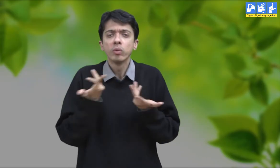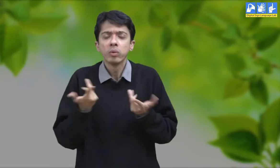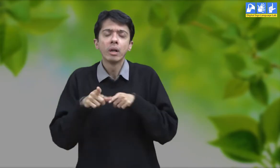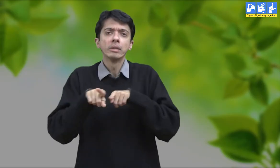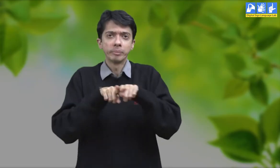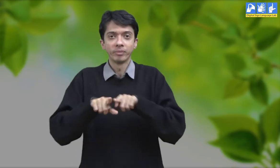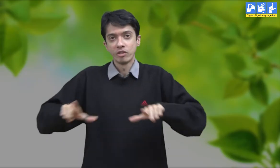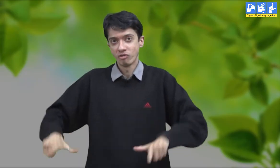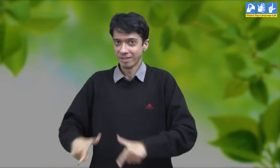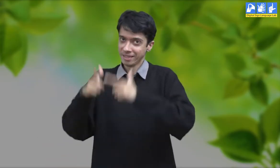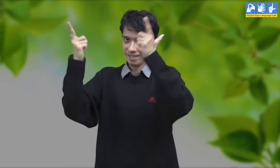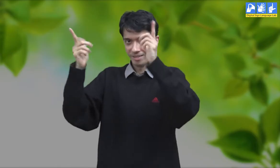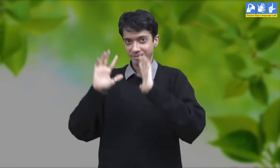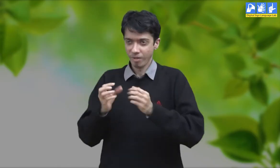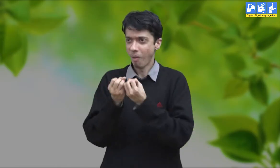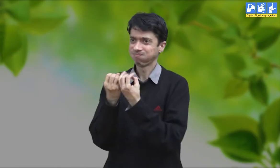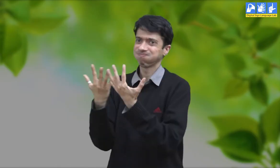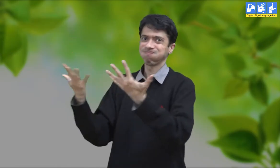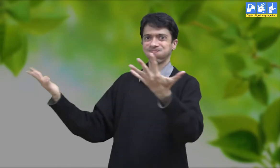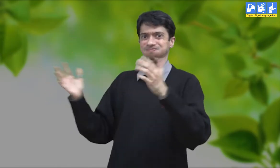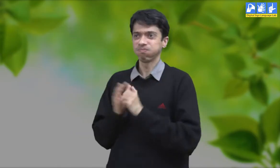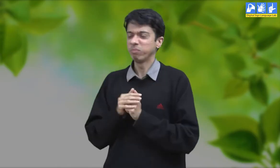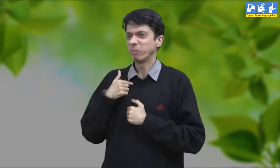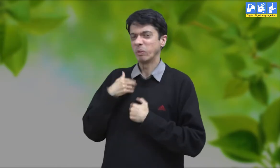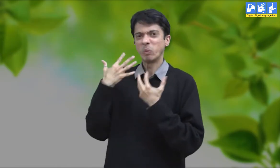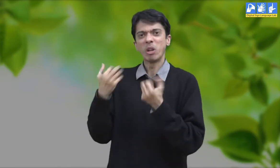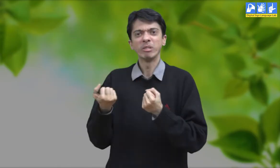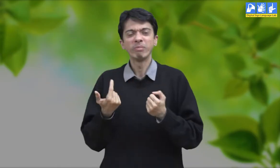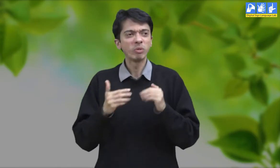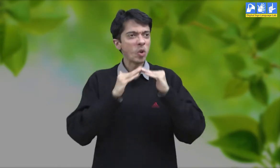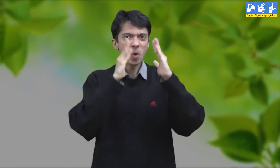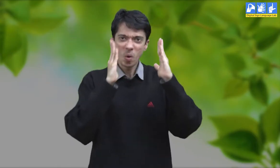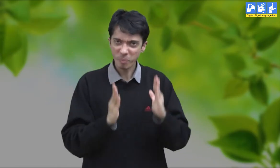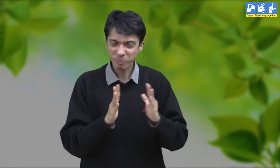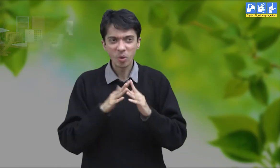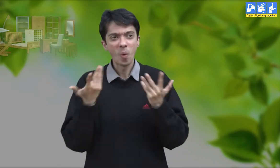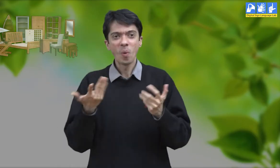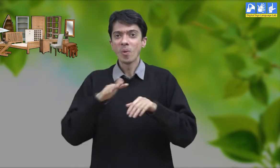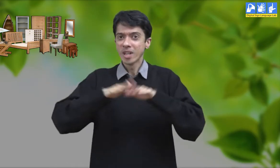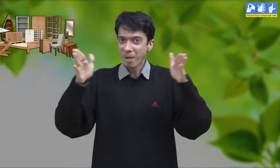For example, in a forest there are so many trees.